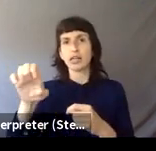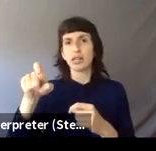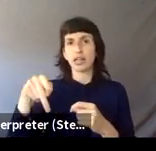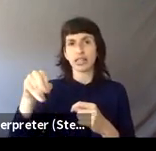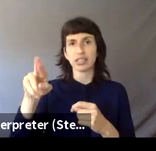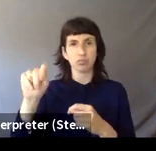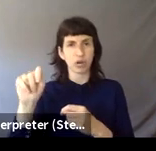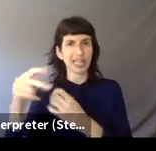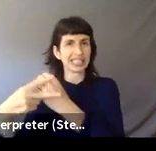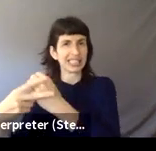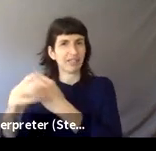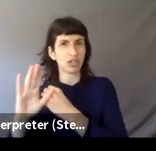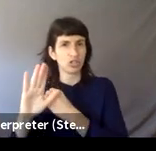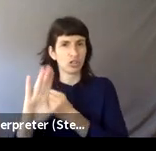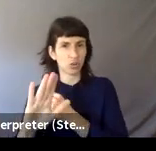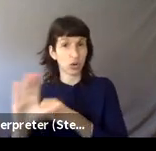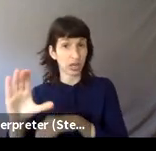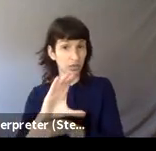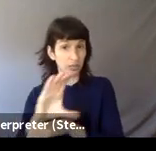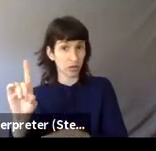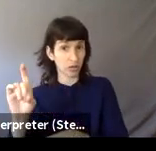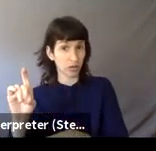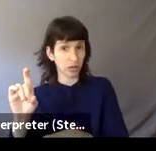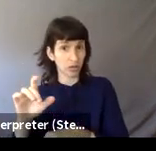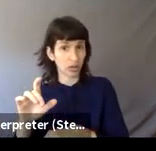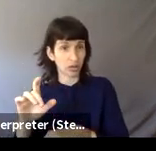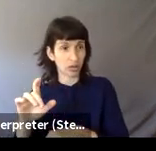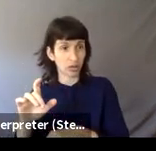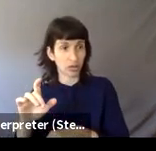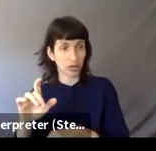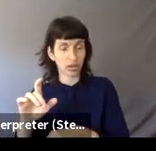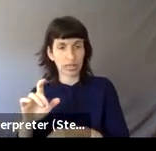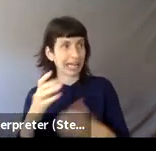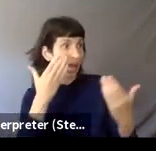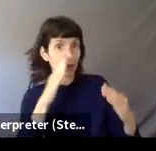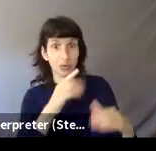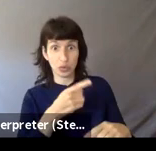Pete: A couple of other questions just around the deleting and archiving of classes, or of Teams with your district. Is there a way to export a Team and save it to your computer?